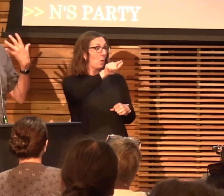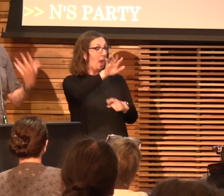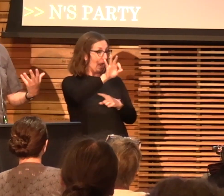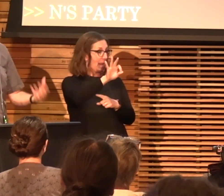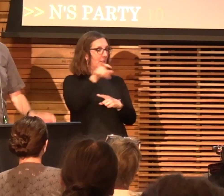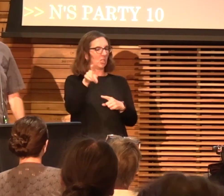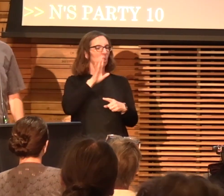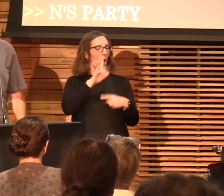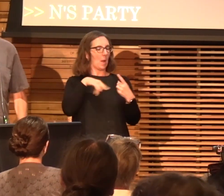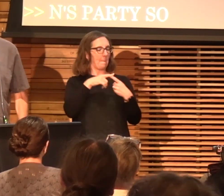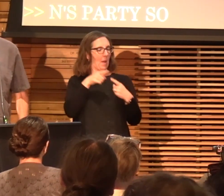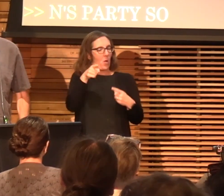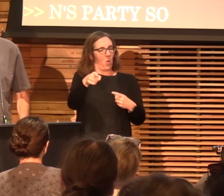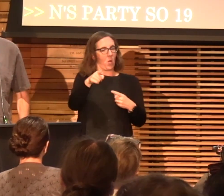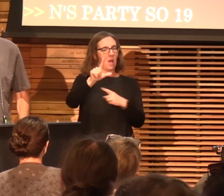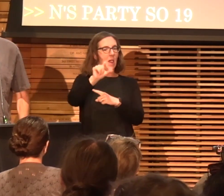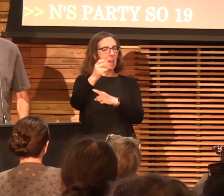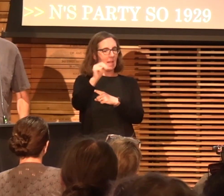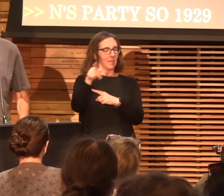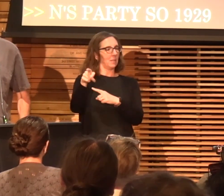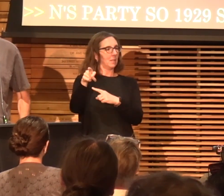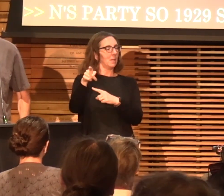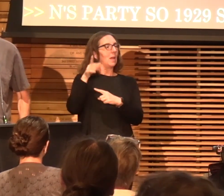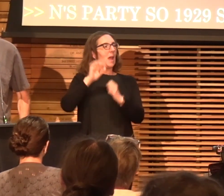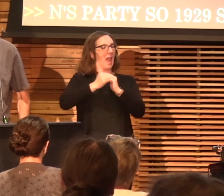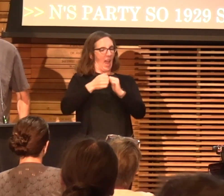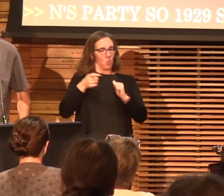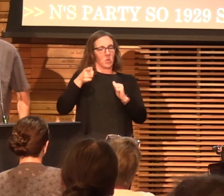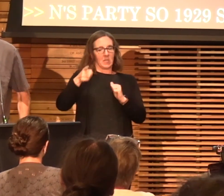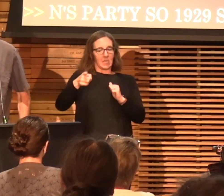sowing "the unshatterable seed for all mankind."